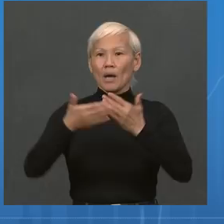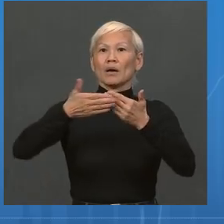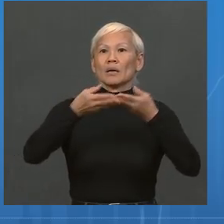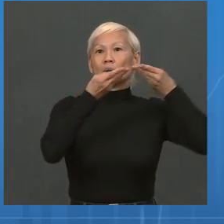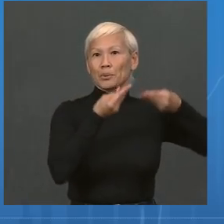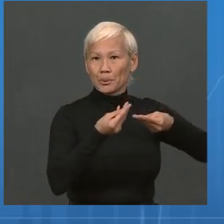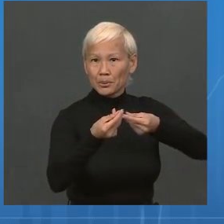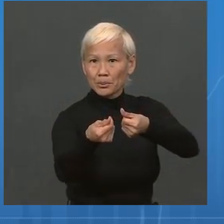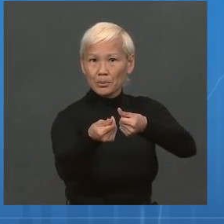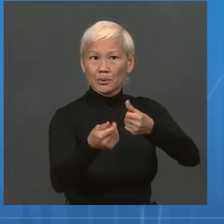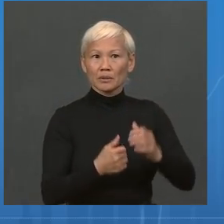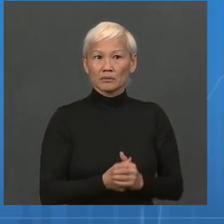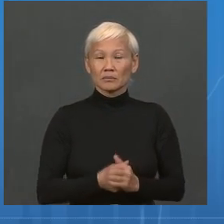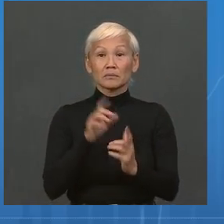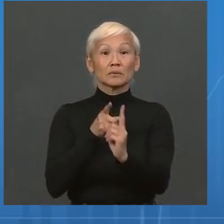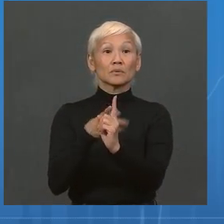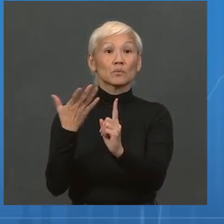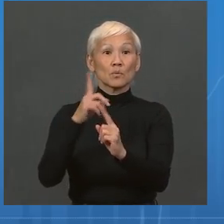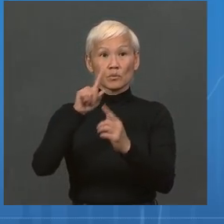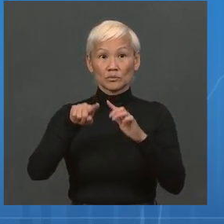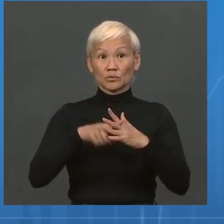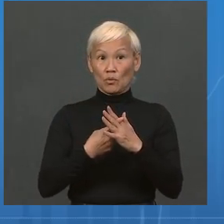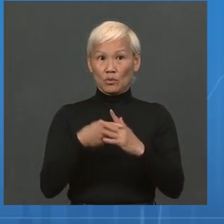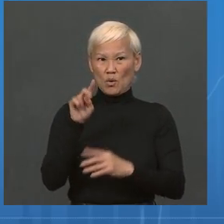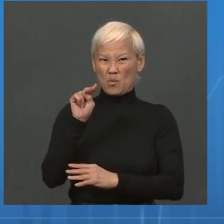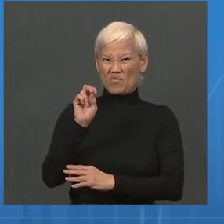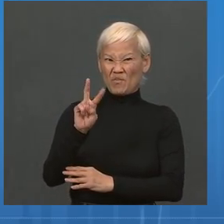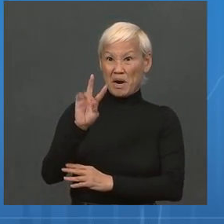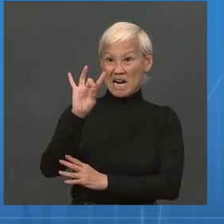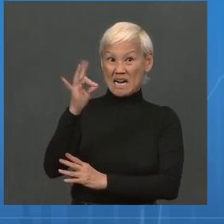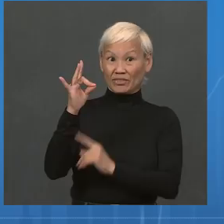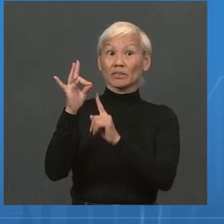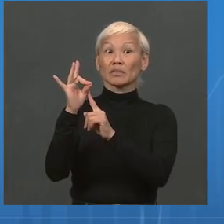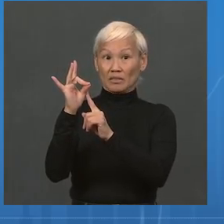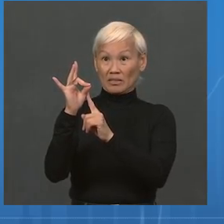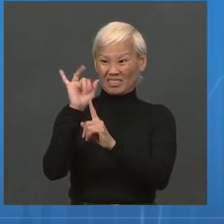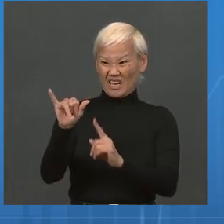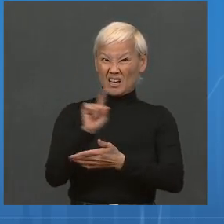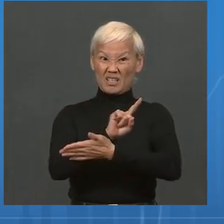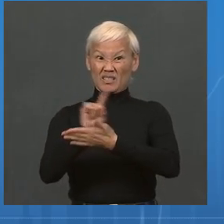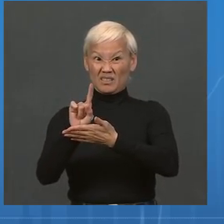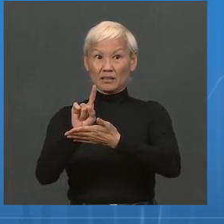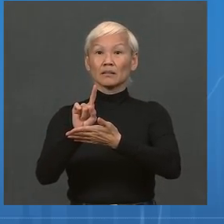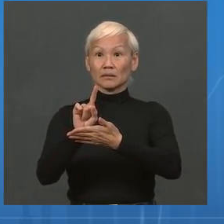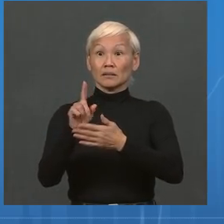Bottom line: Starting the week of November 8th, the kids' vaccination program will be fully up and running.